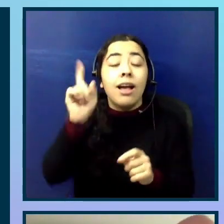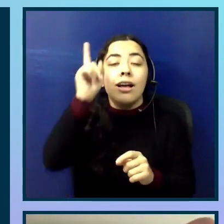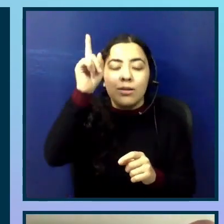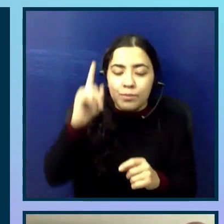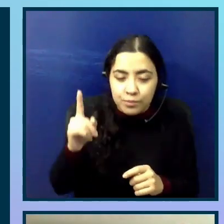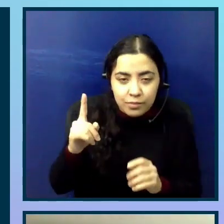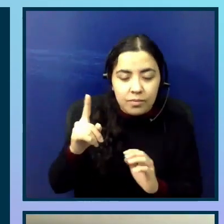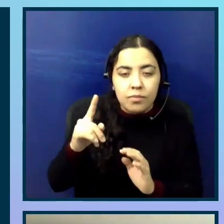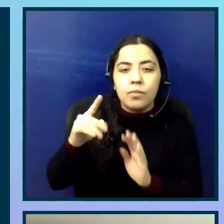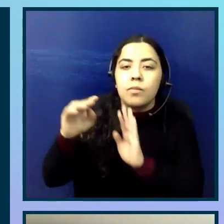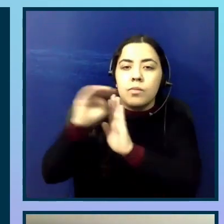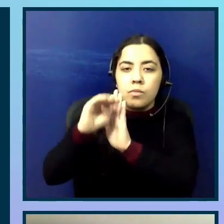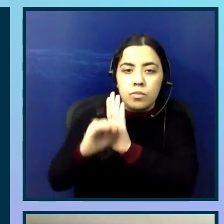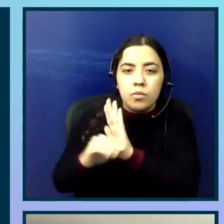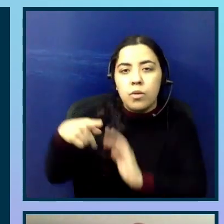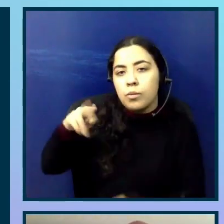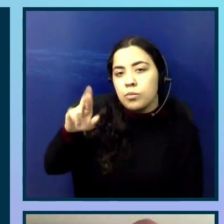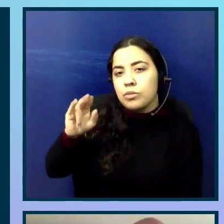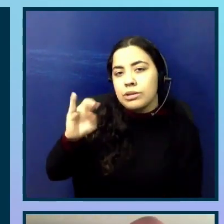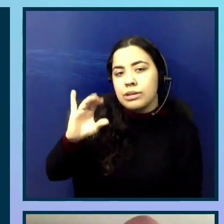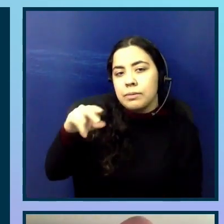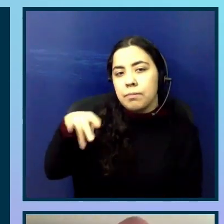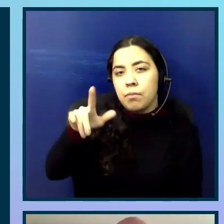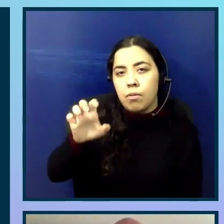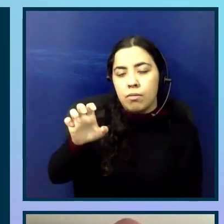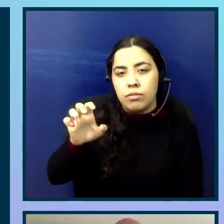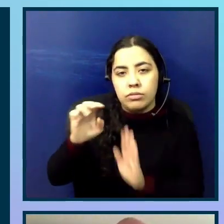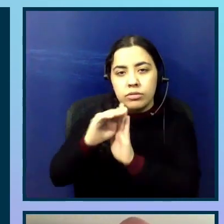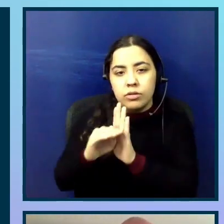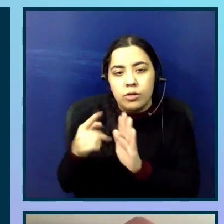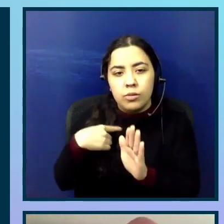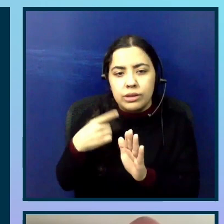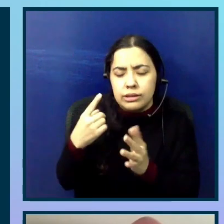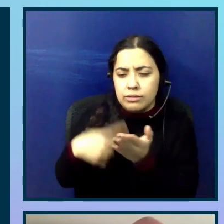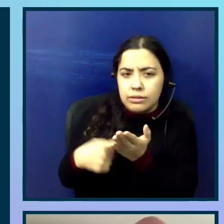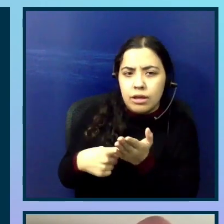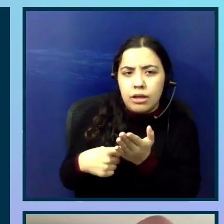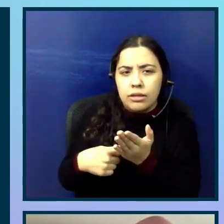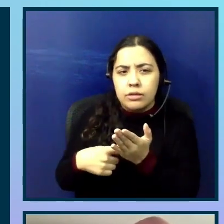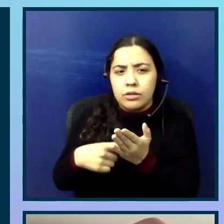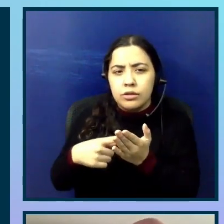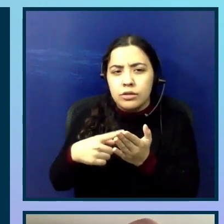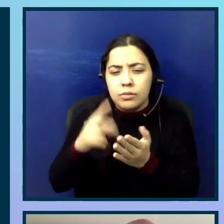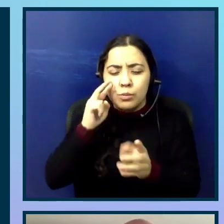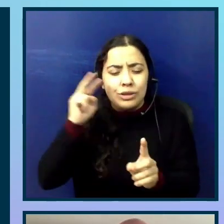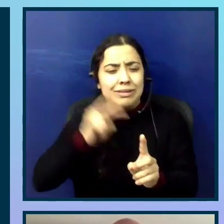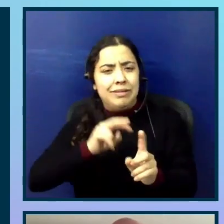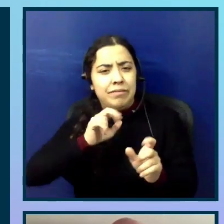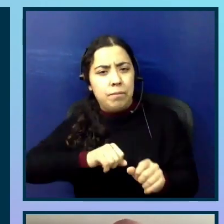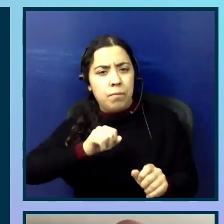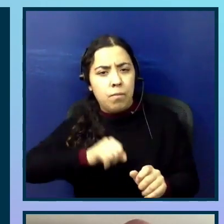So we talk about perceivable operable, understandable, and robust, but really when it comes down to, you know, we now,